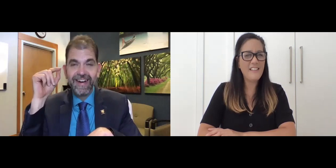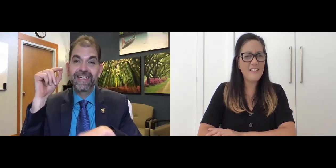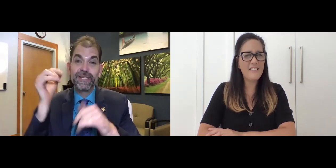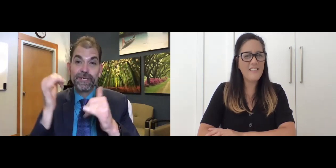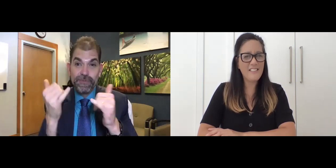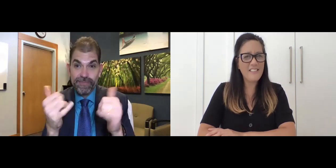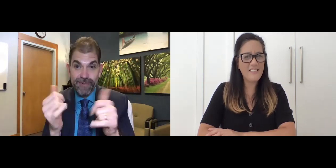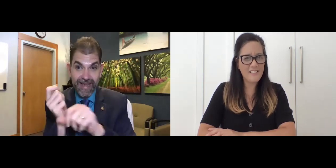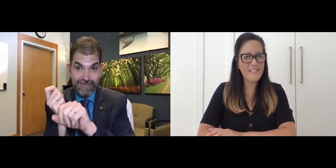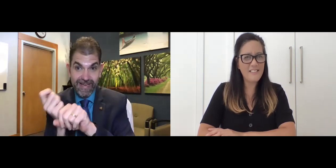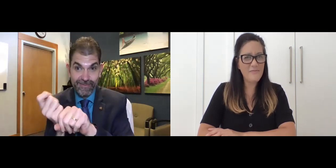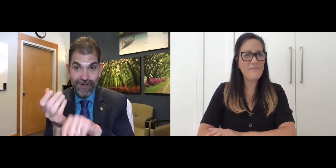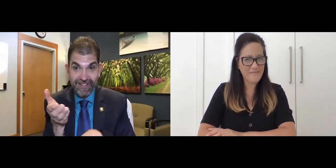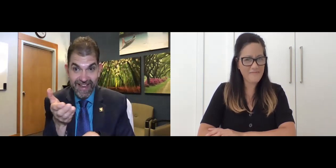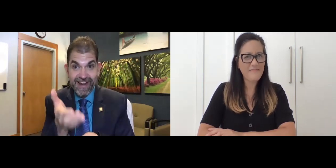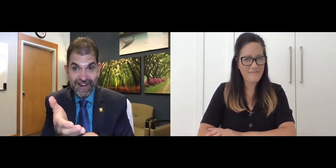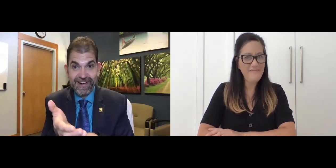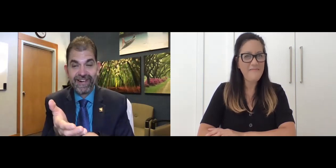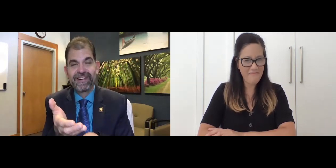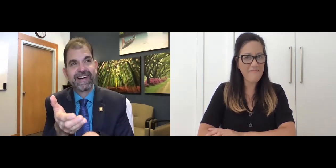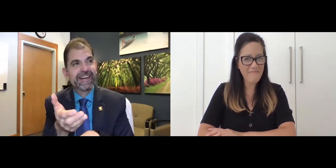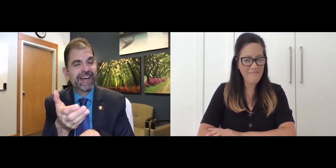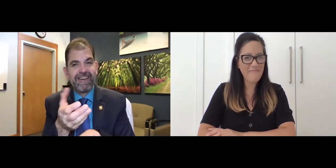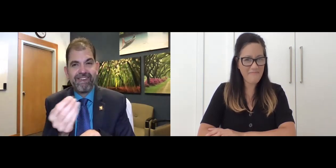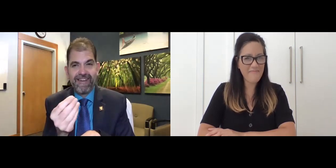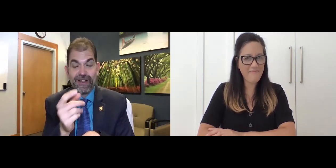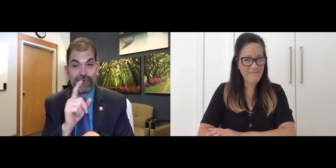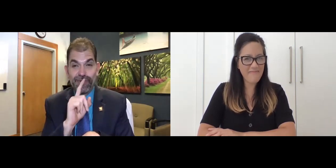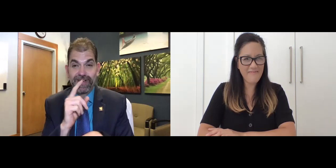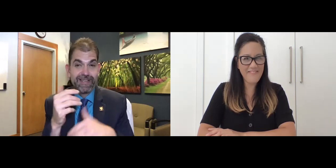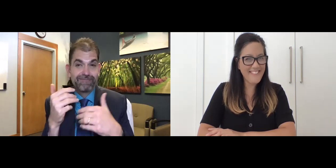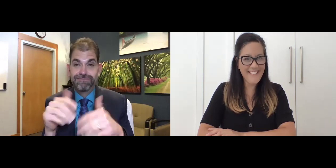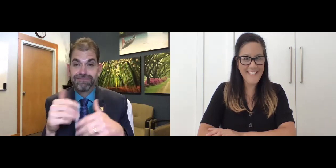and I attended Gallaudet to play baseball.